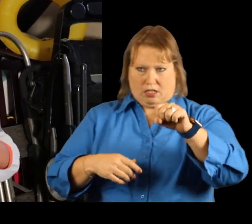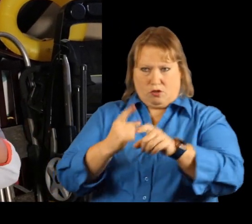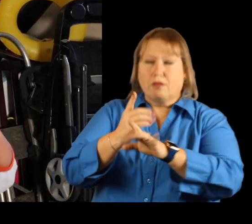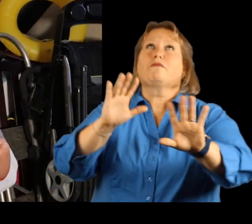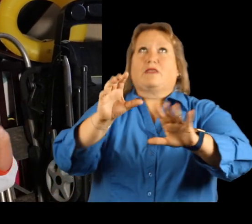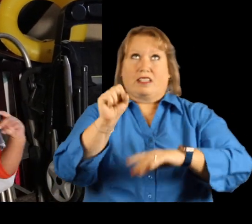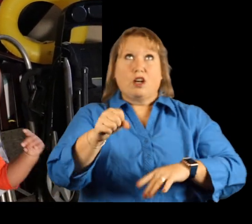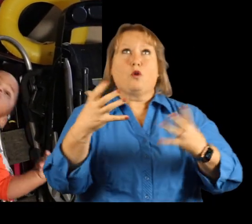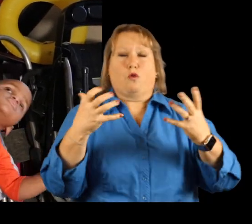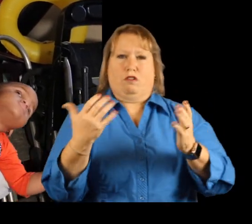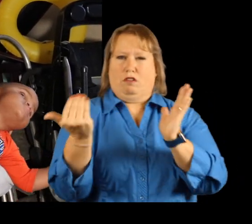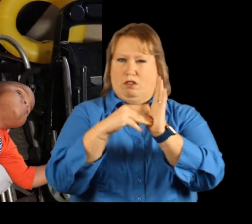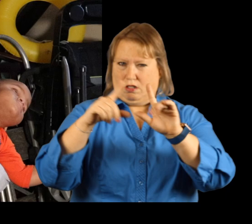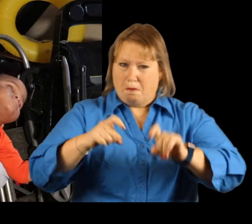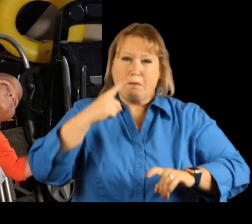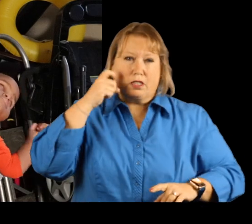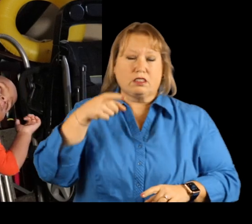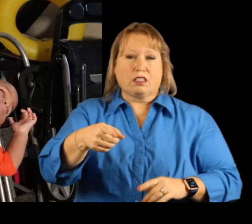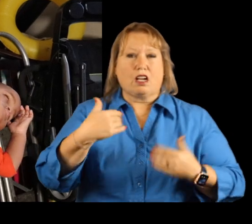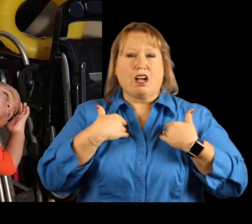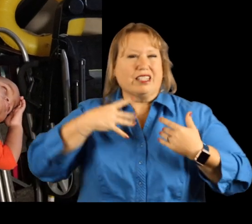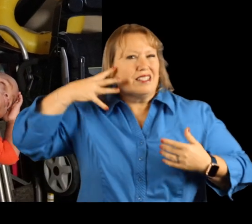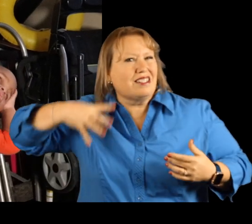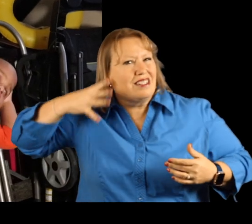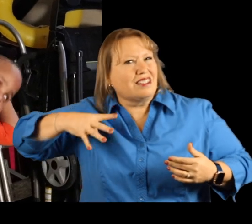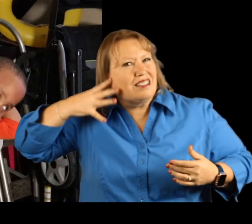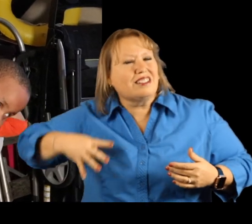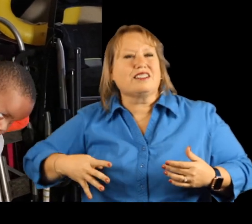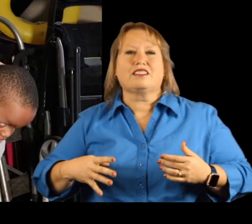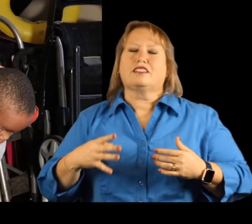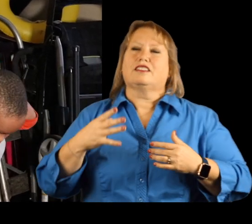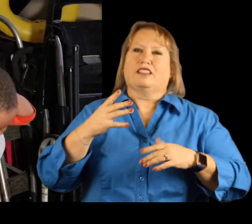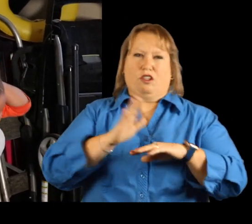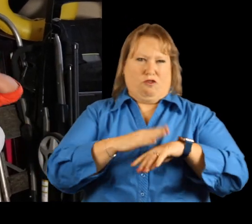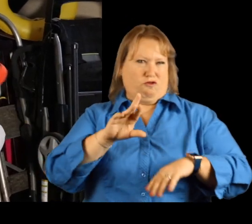They wanted to retest him because he had drainage coming out that right side.